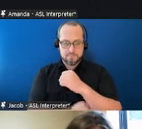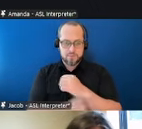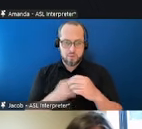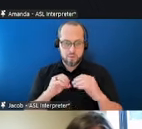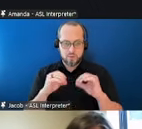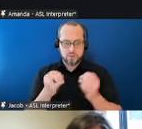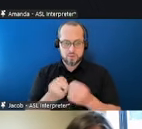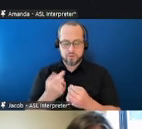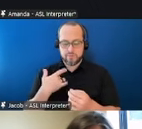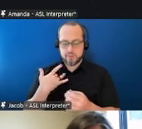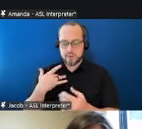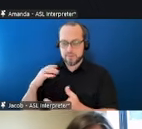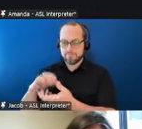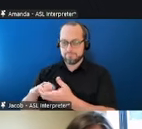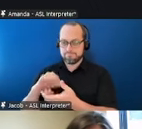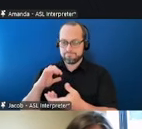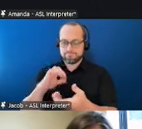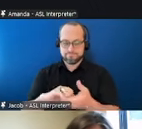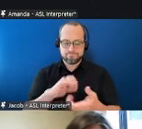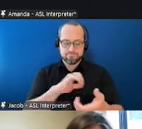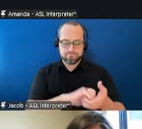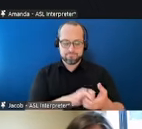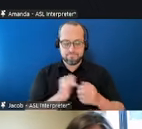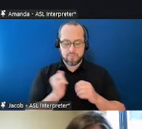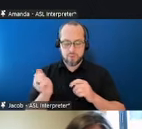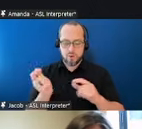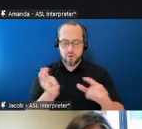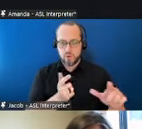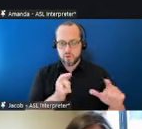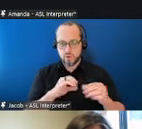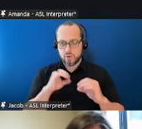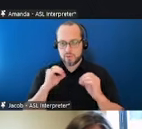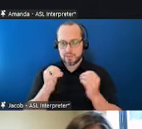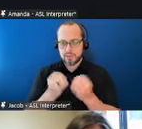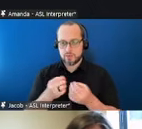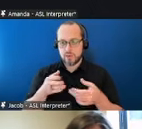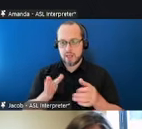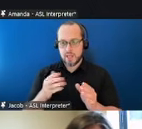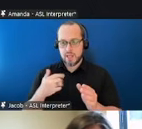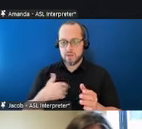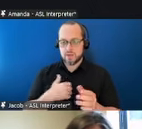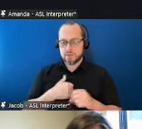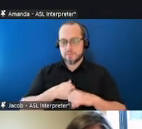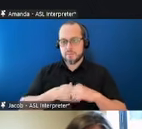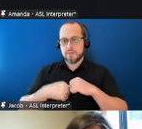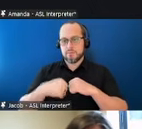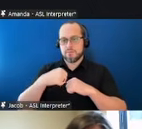with all of these organizations and individuals will allow us to build something that we can keep